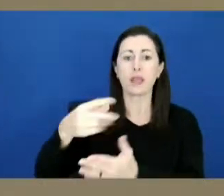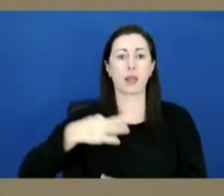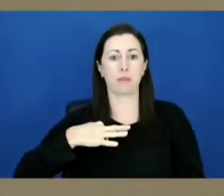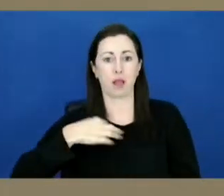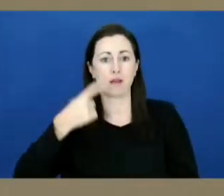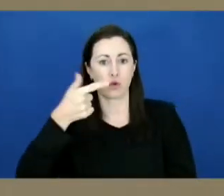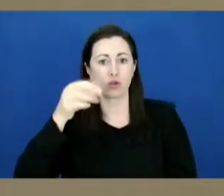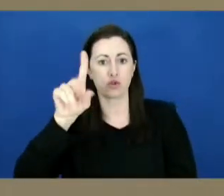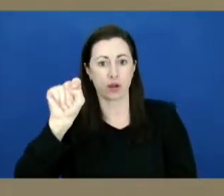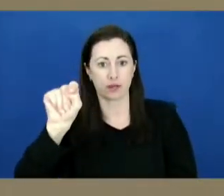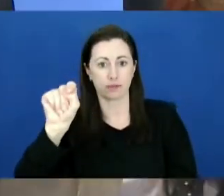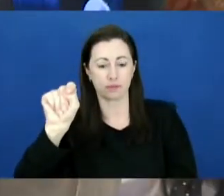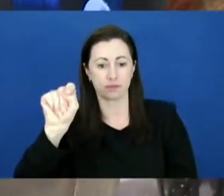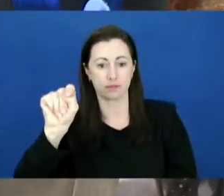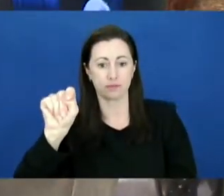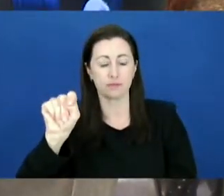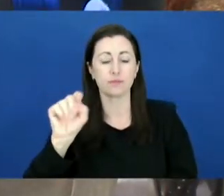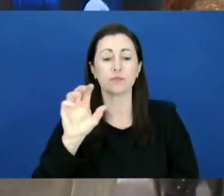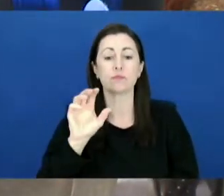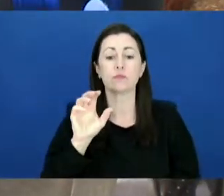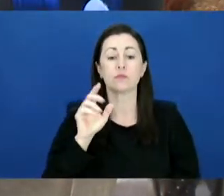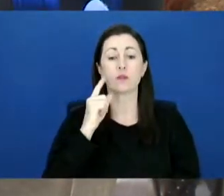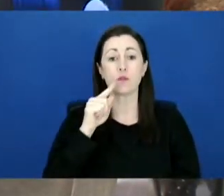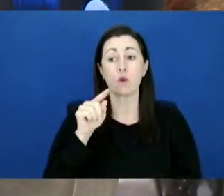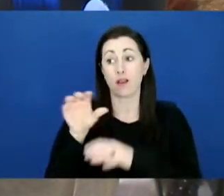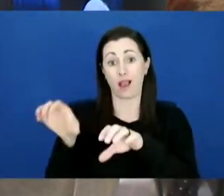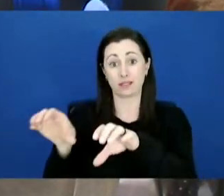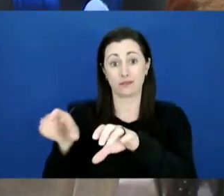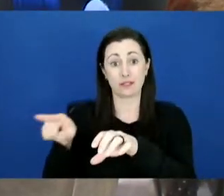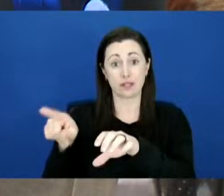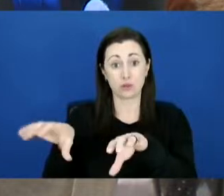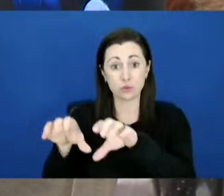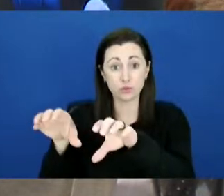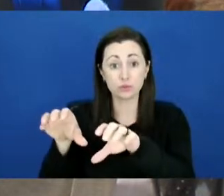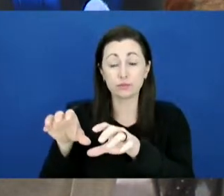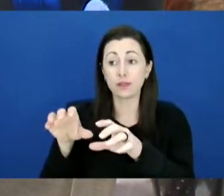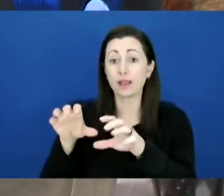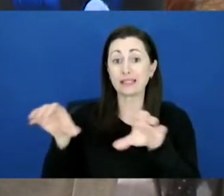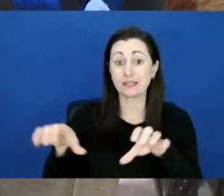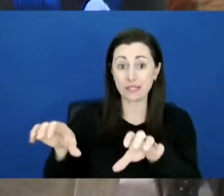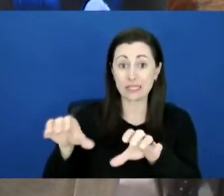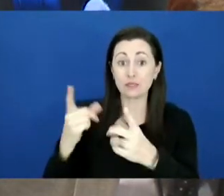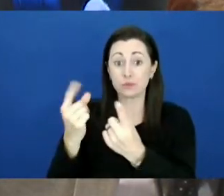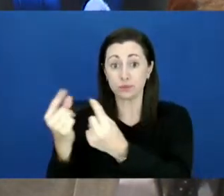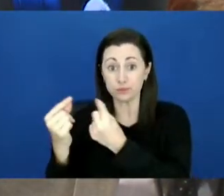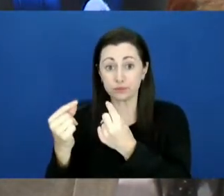THROUGH THE BOARD AND YOU APPROVE THEM AND THEN THEY CAN GO APPLY FOR THE GRANT.